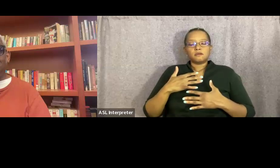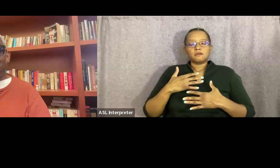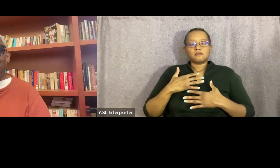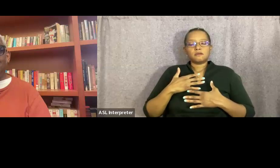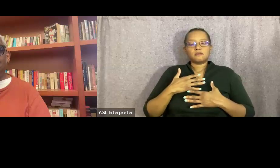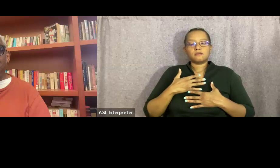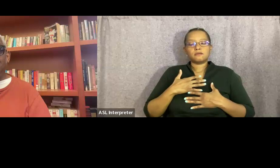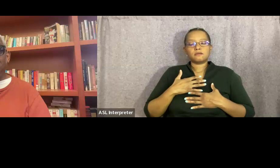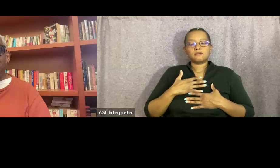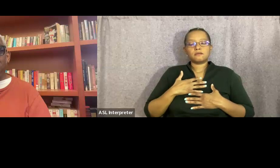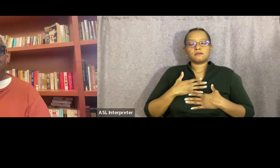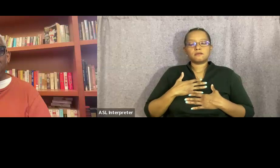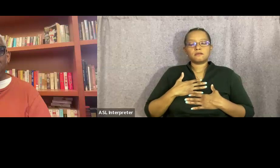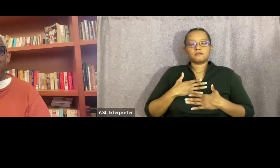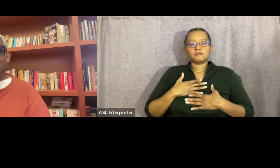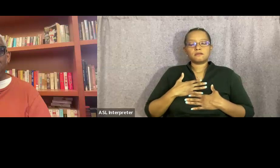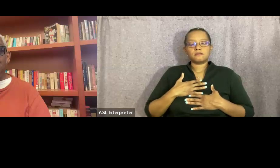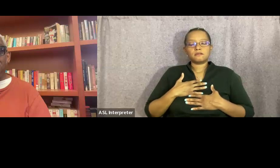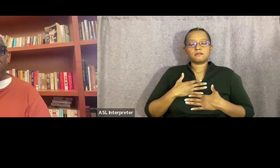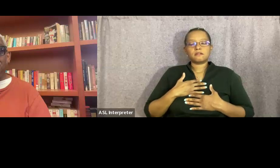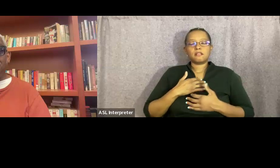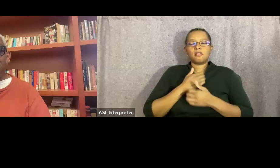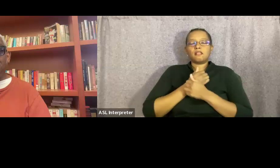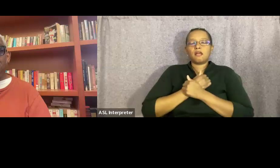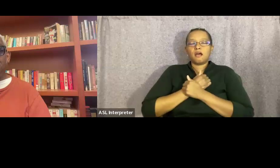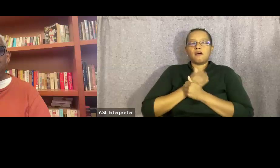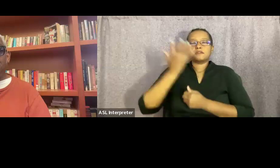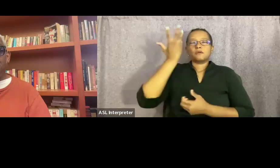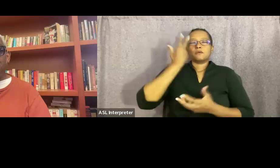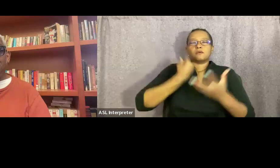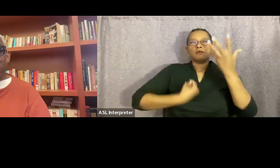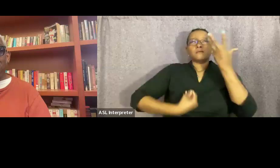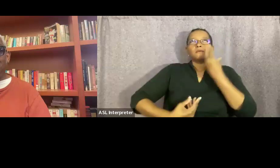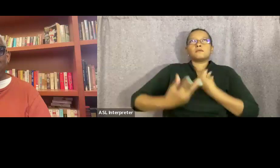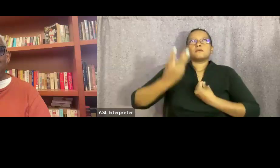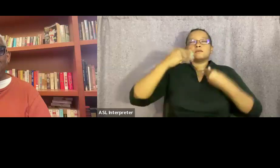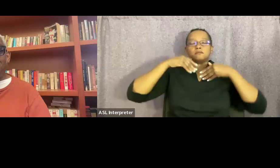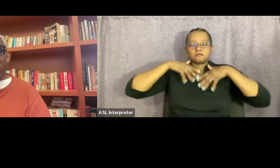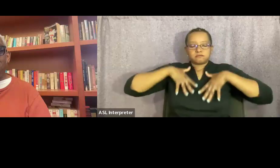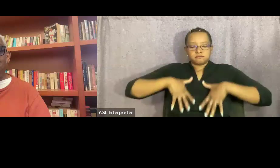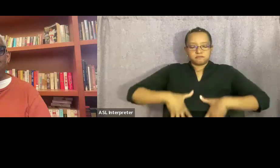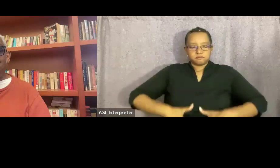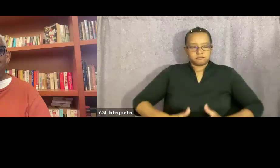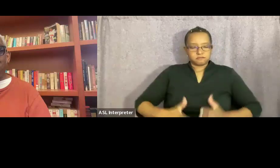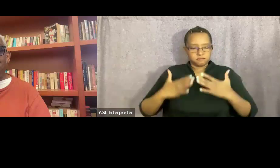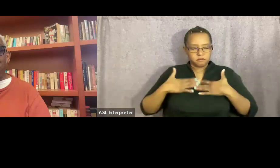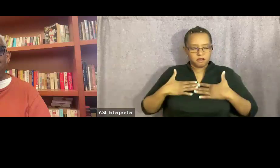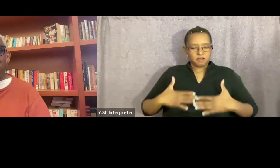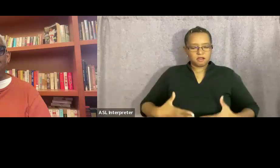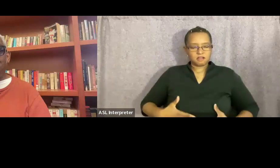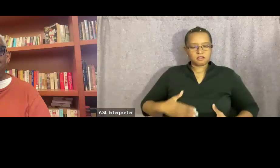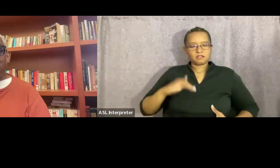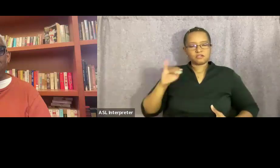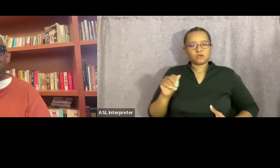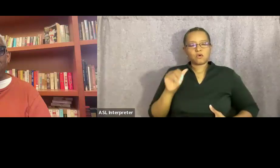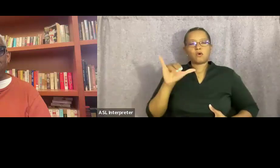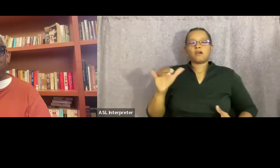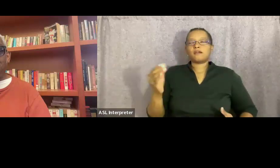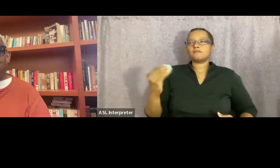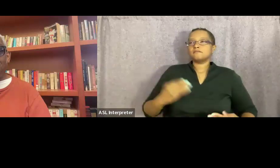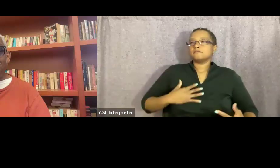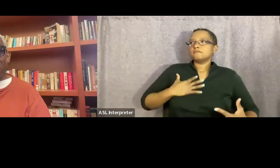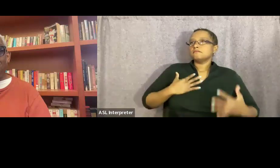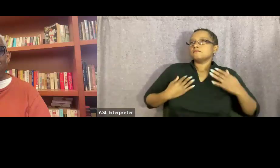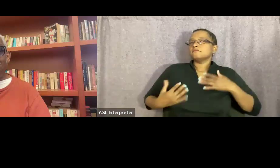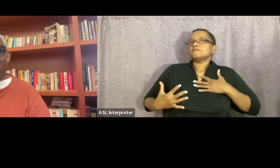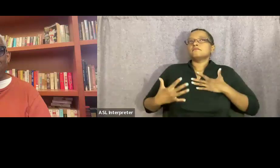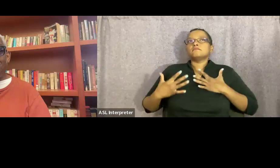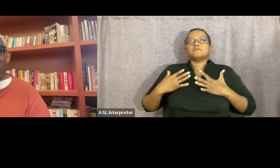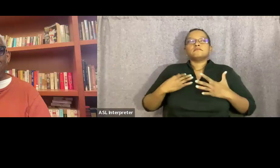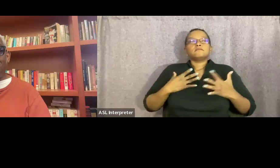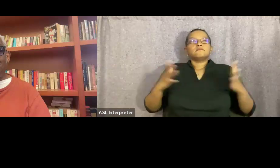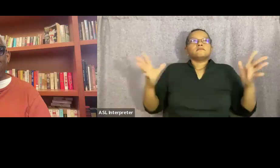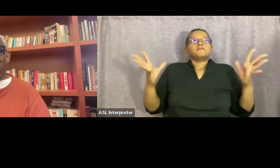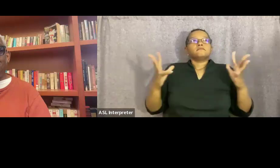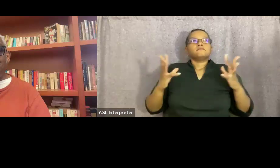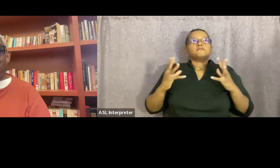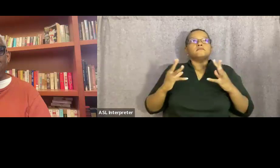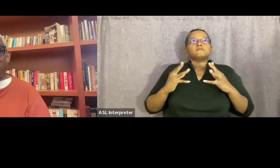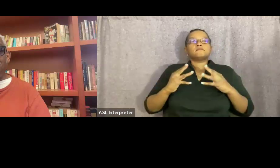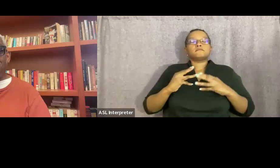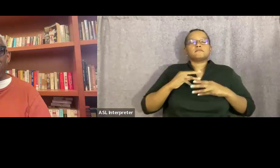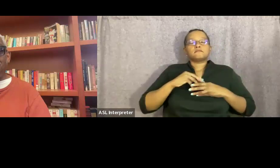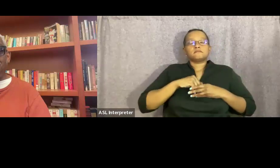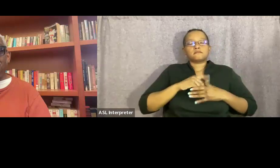The reality of love coming into your body. The reality of the joy coming into your heart,